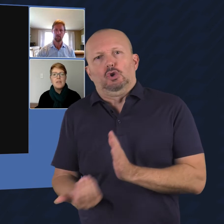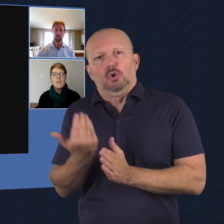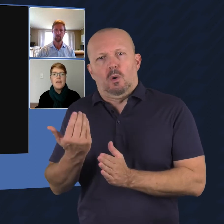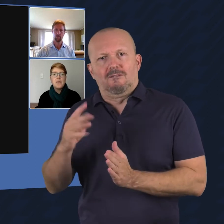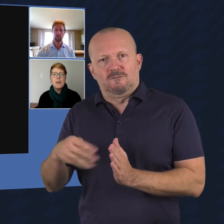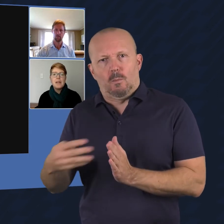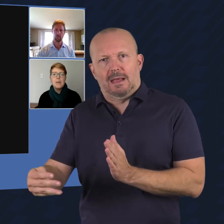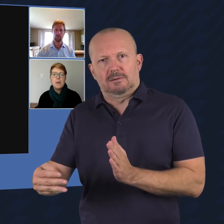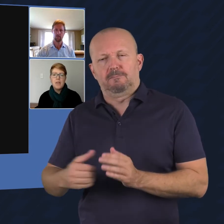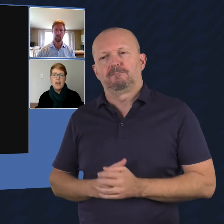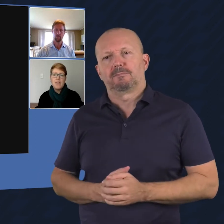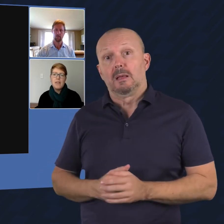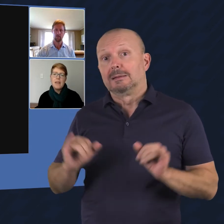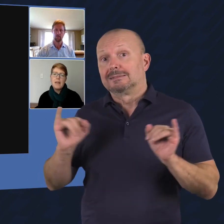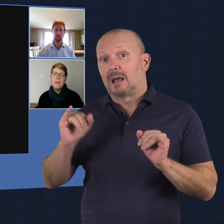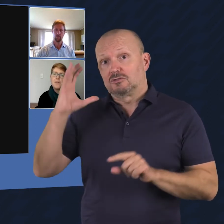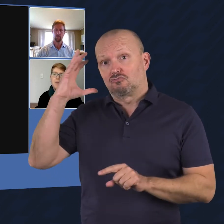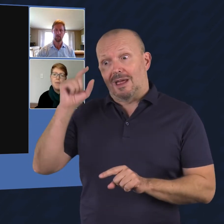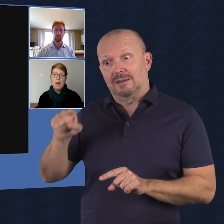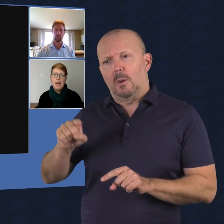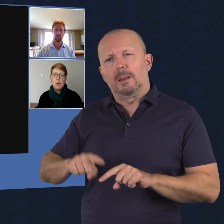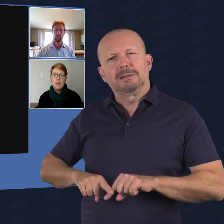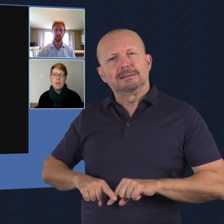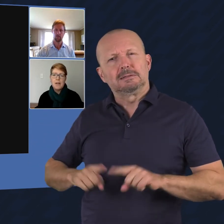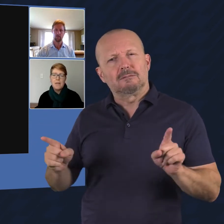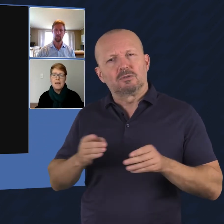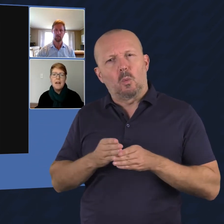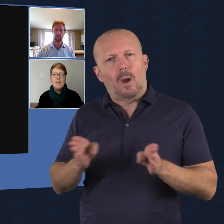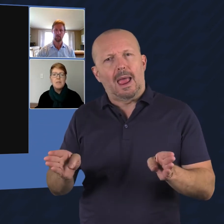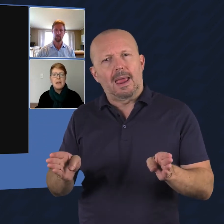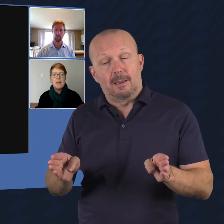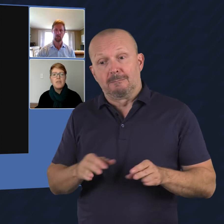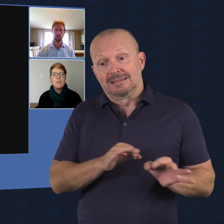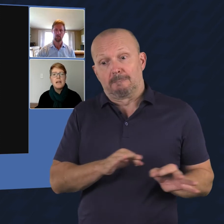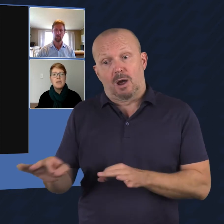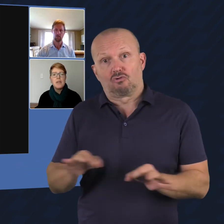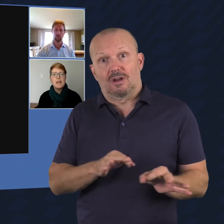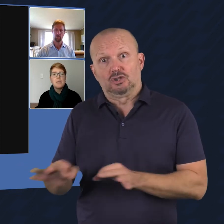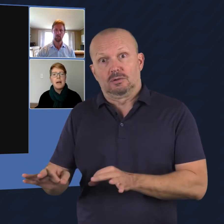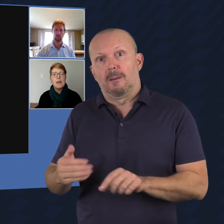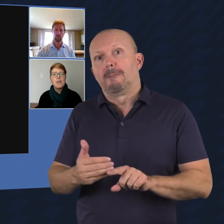The Disasteradio project deviates from archival orthodoxy, with migration being undertaken prior to